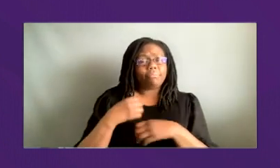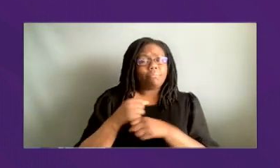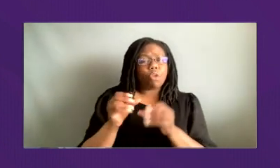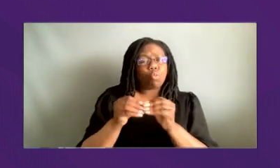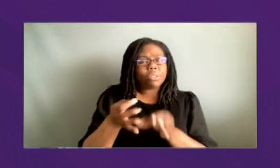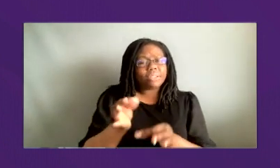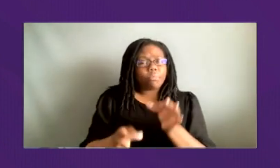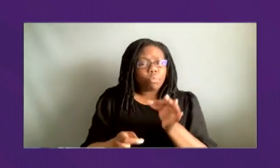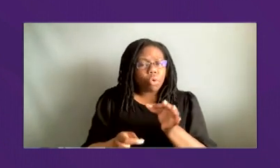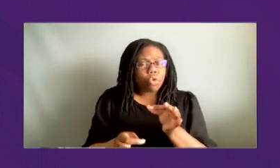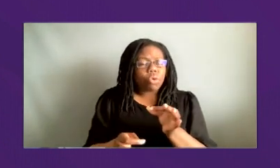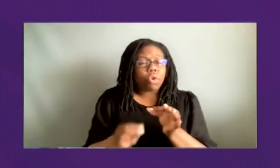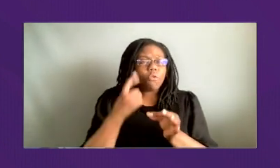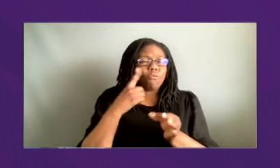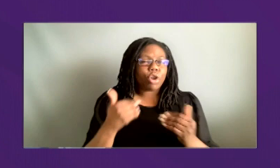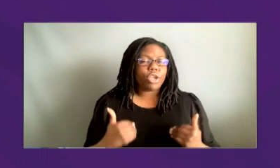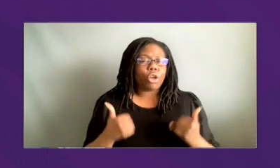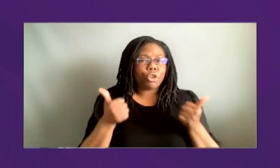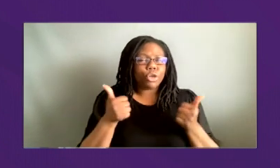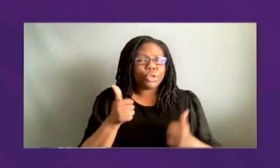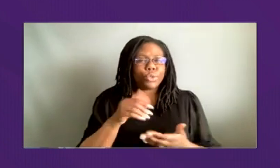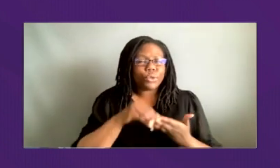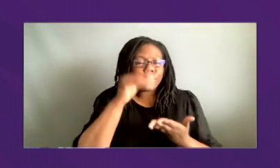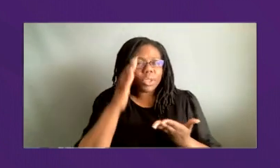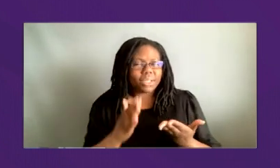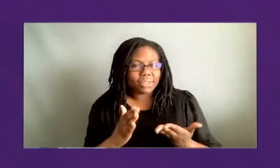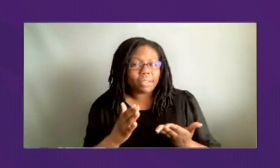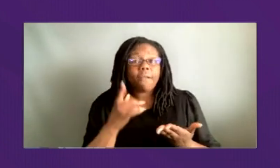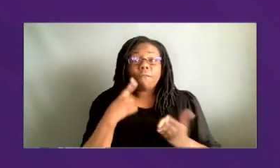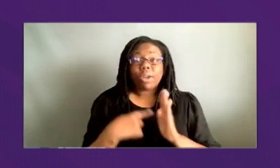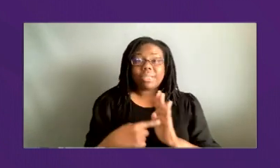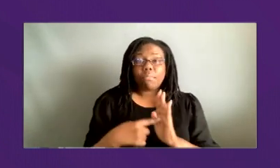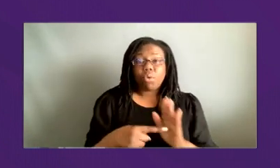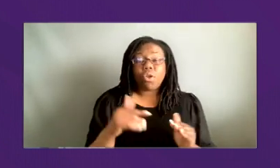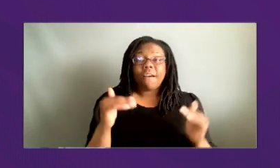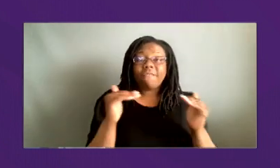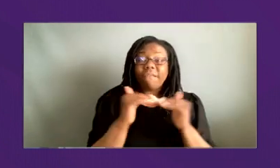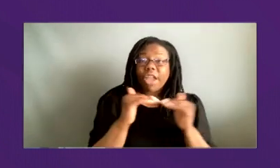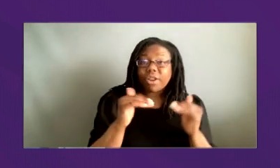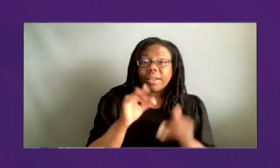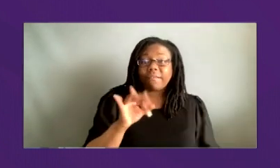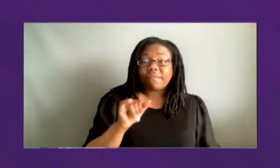about fairness, like talking about fairness or talking about if someone were to speak up for